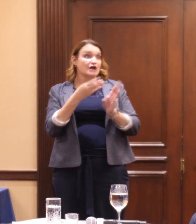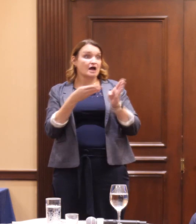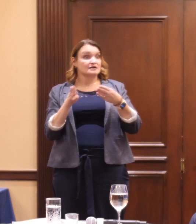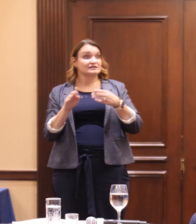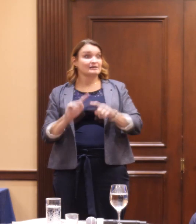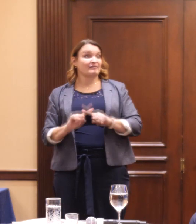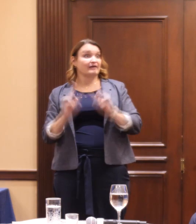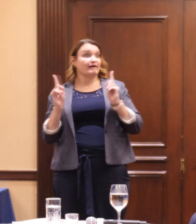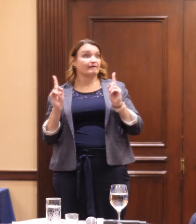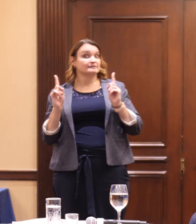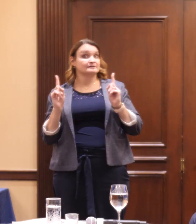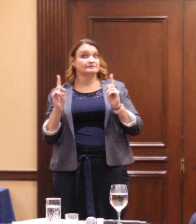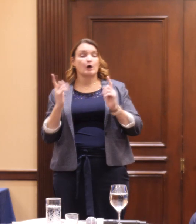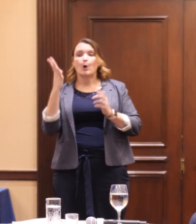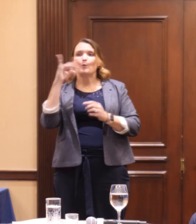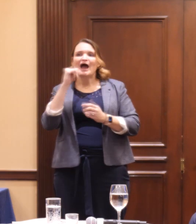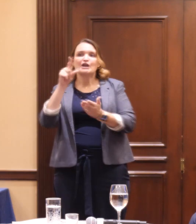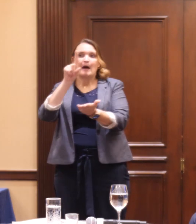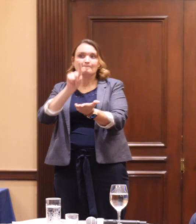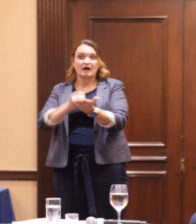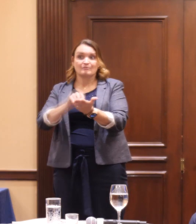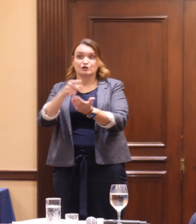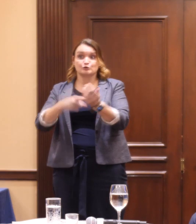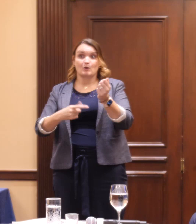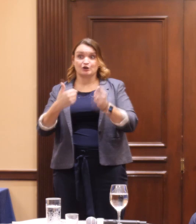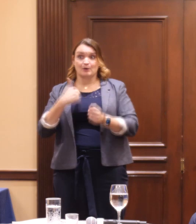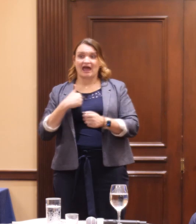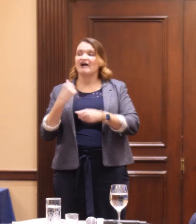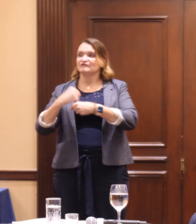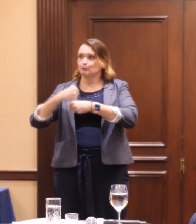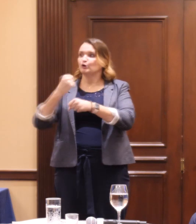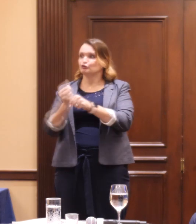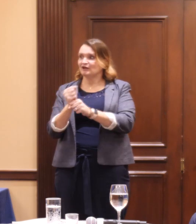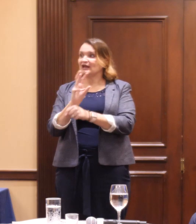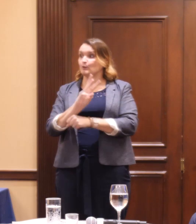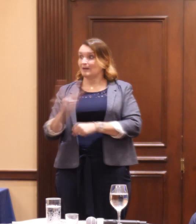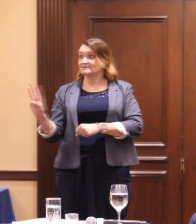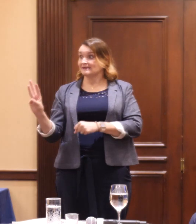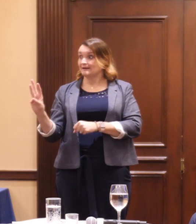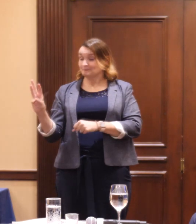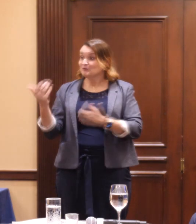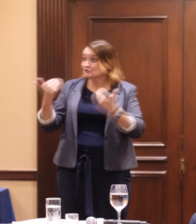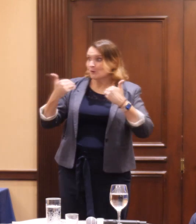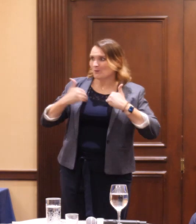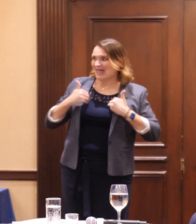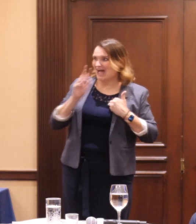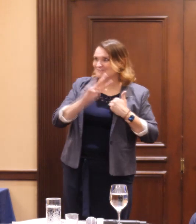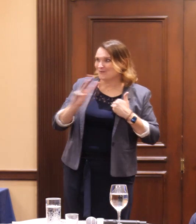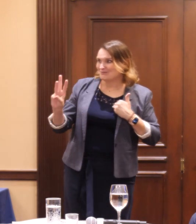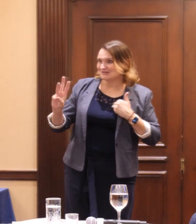you should publish what you got and we'll create a website. So there is a website it is called ADA